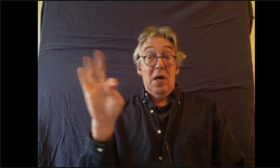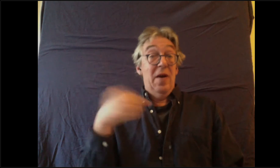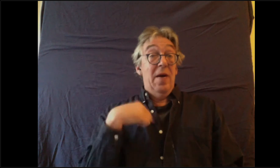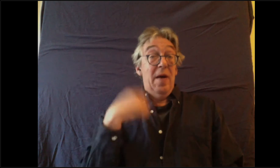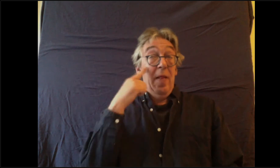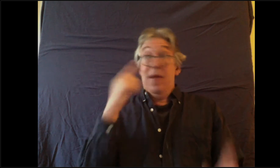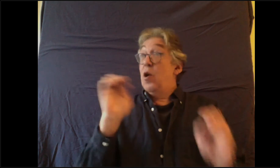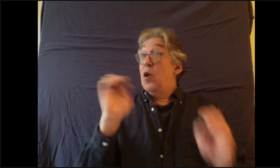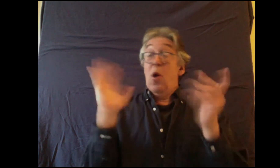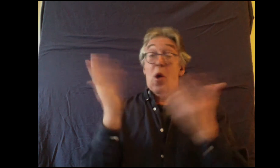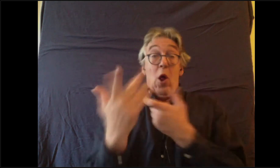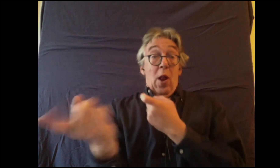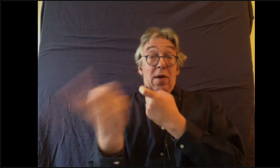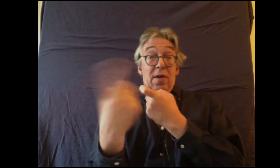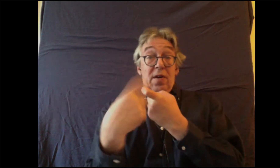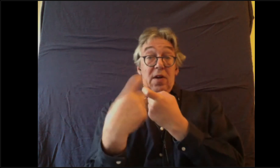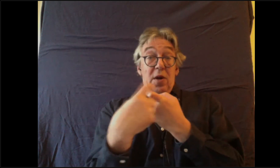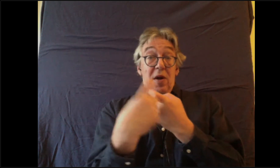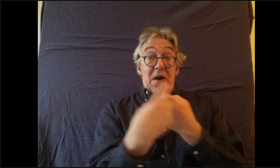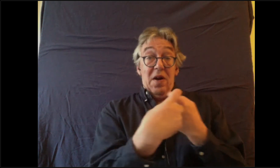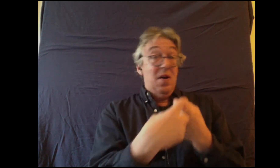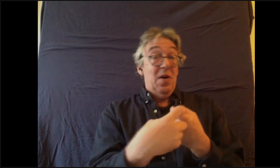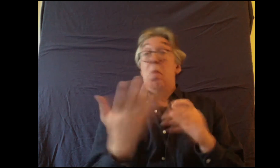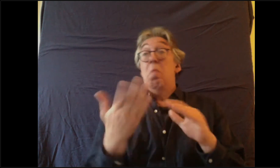People is going to come a bit later but that's fine.